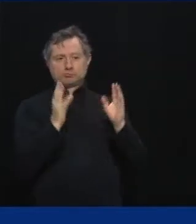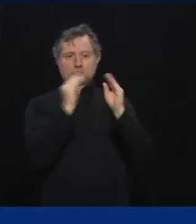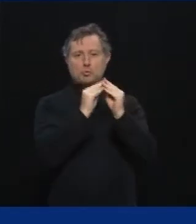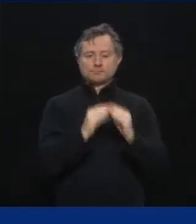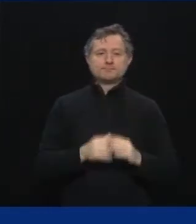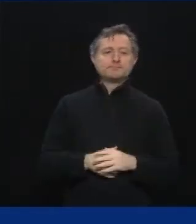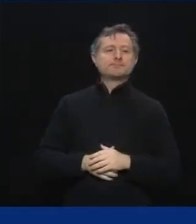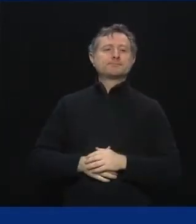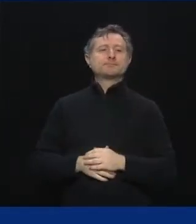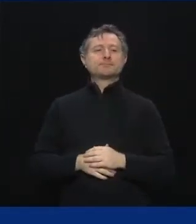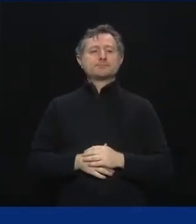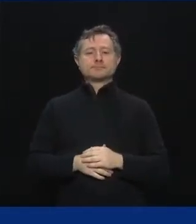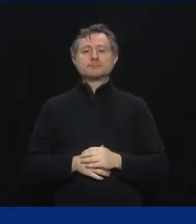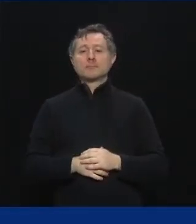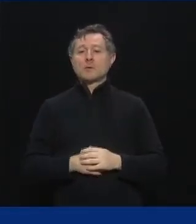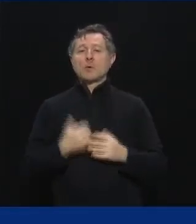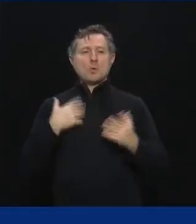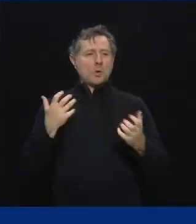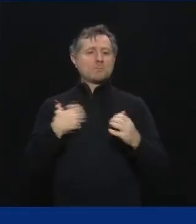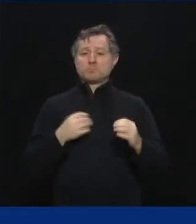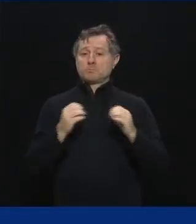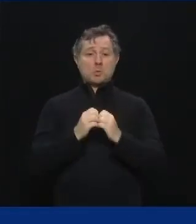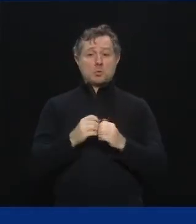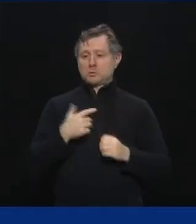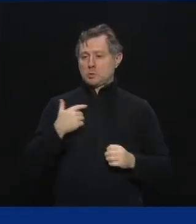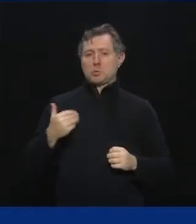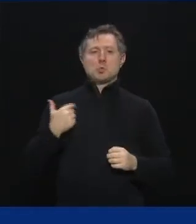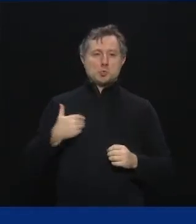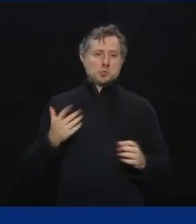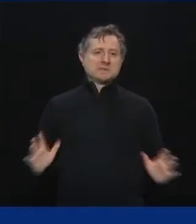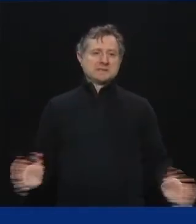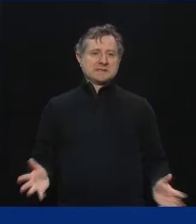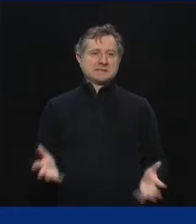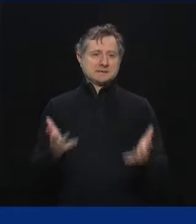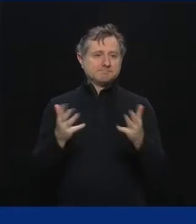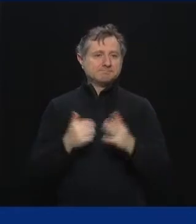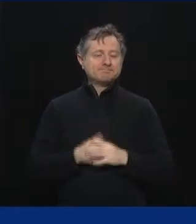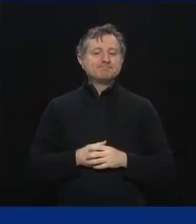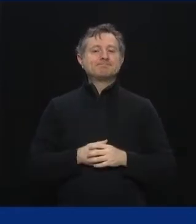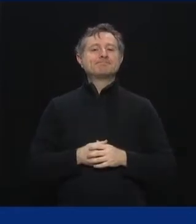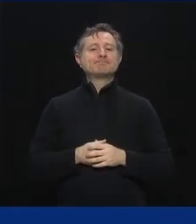SO WE'LL START SEEING THESE NUMBERS HEAD UP VERY SOON, AS WELL.